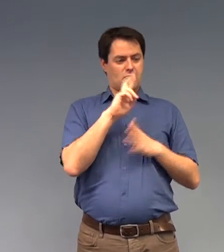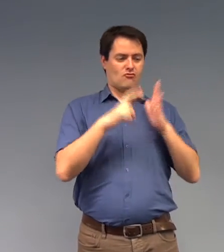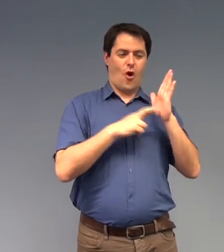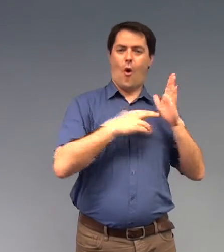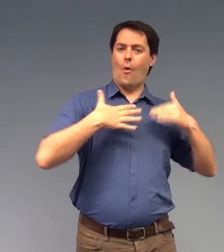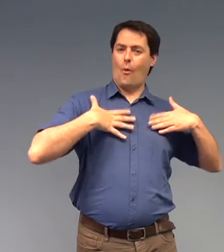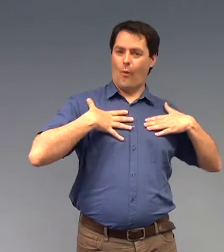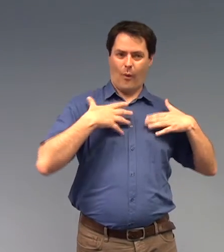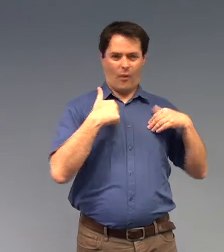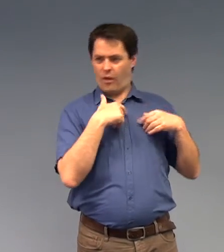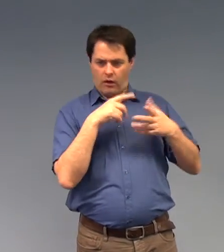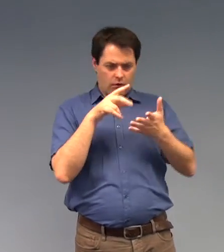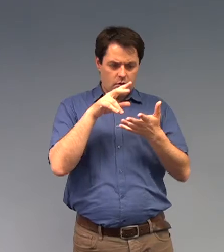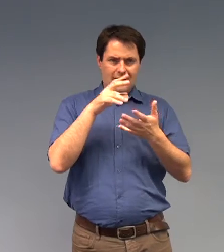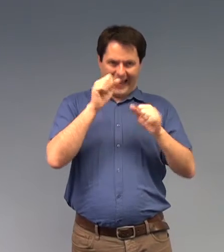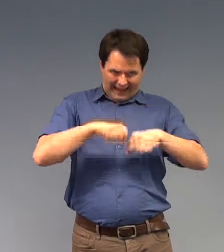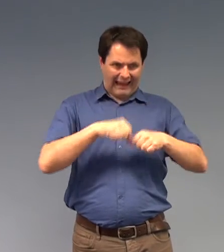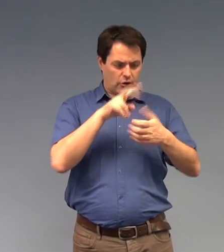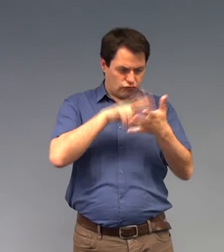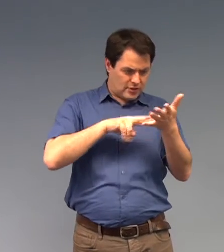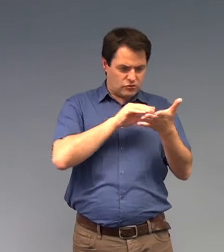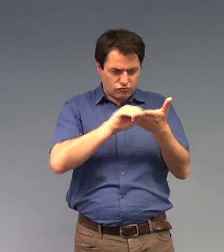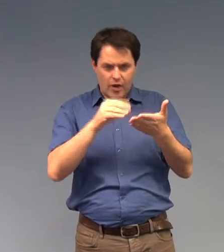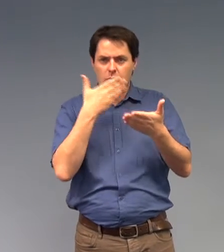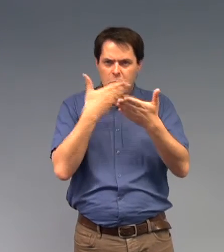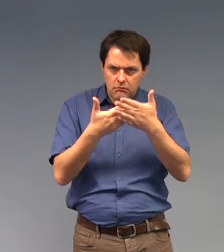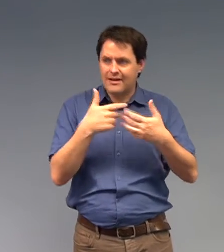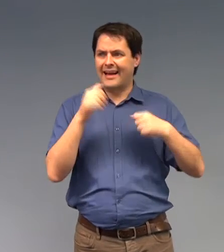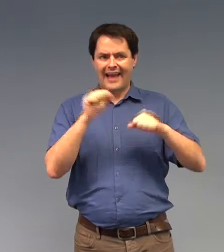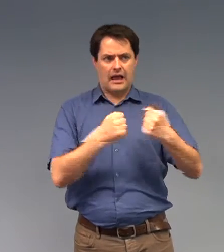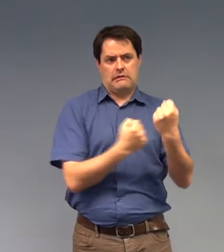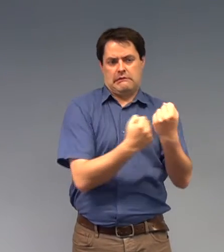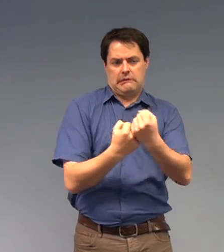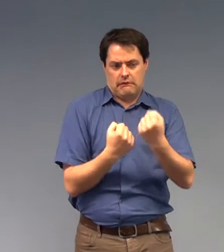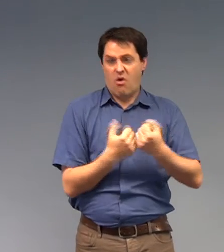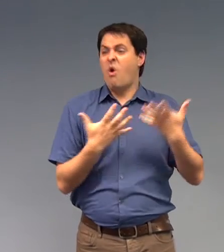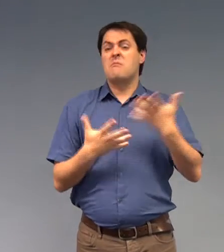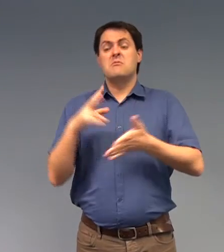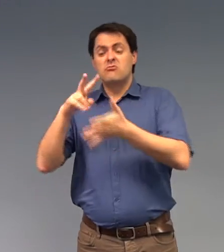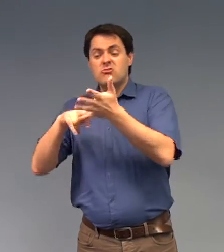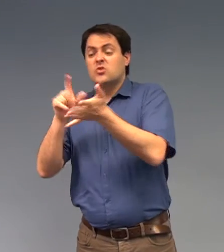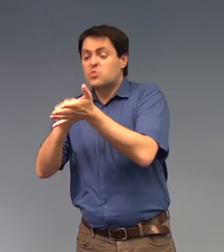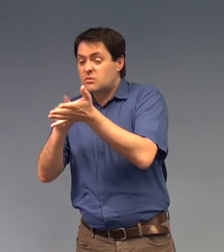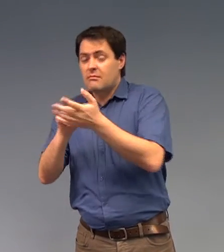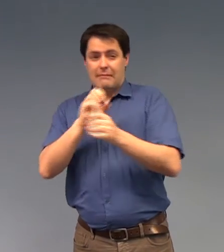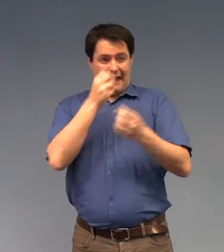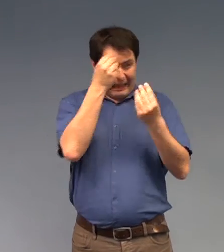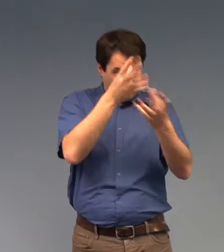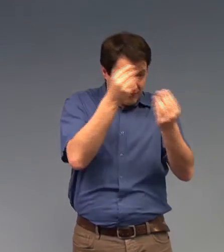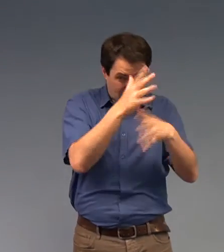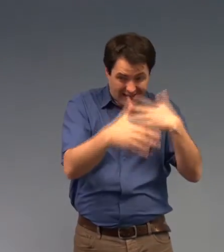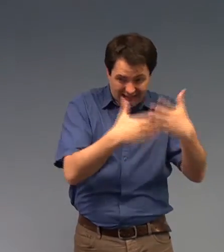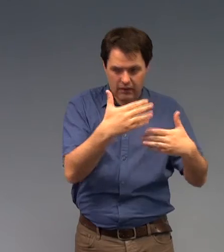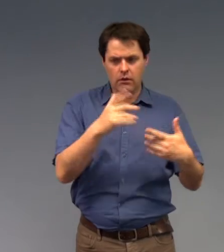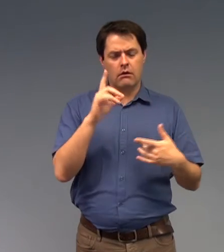But it seems that the role occurred in the Deaf club. People who were literate and able to support people in their writing.